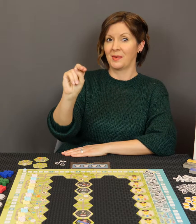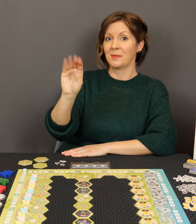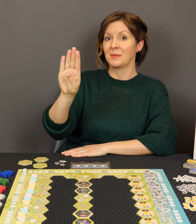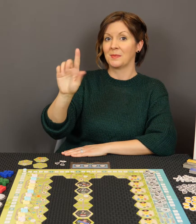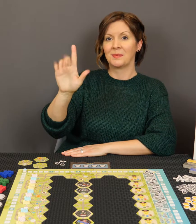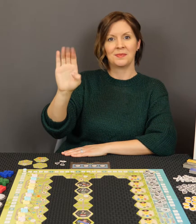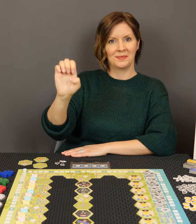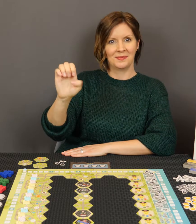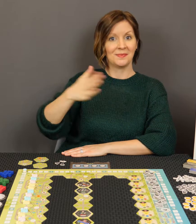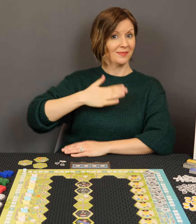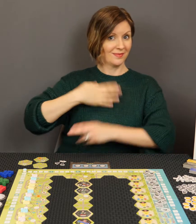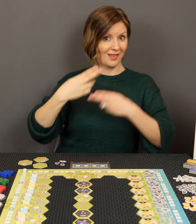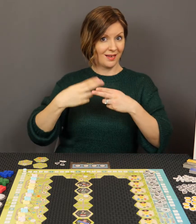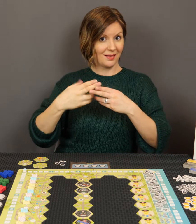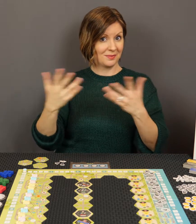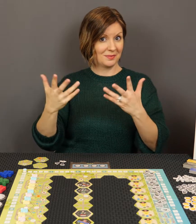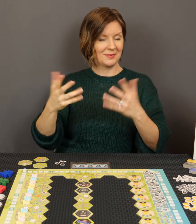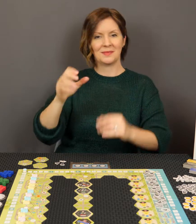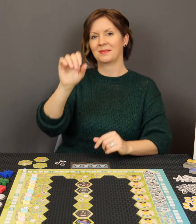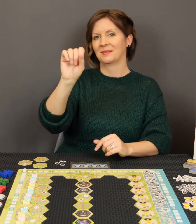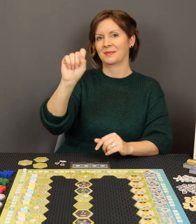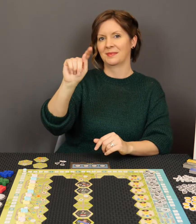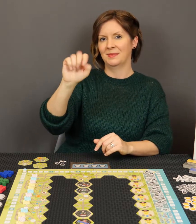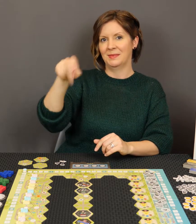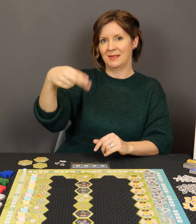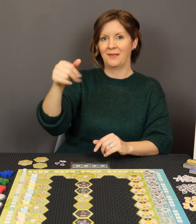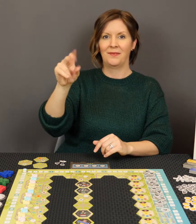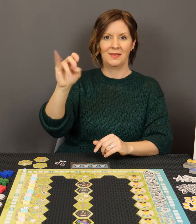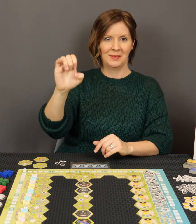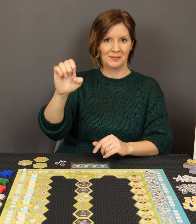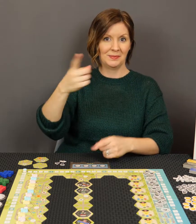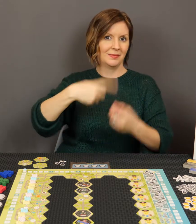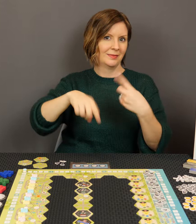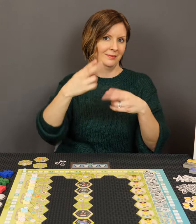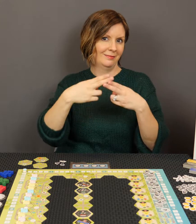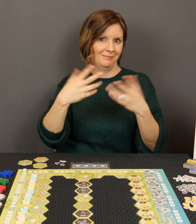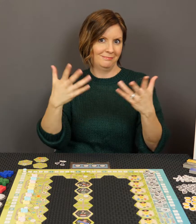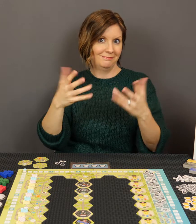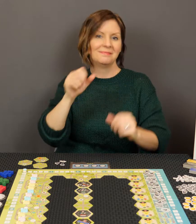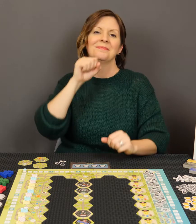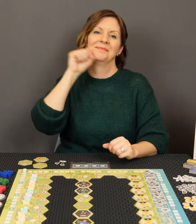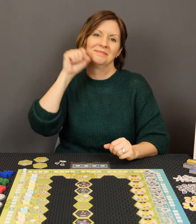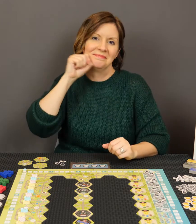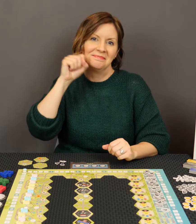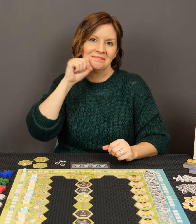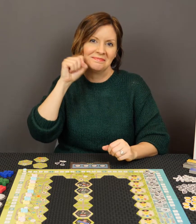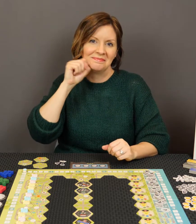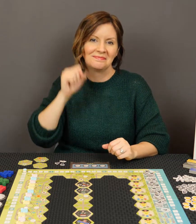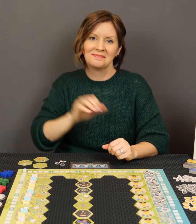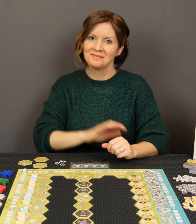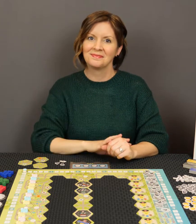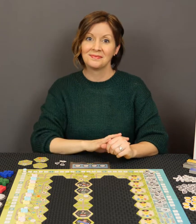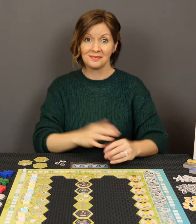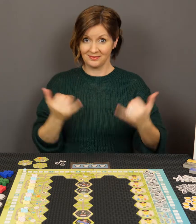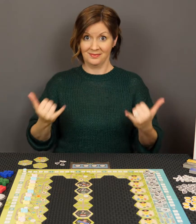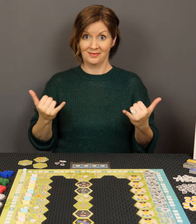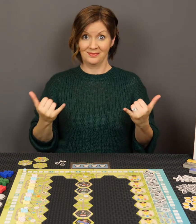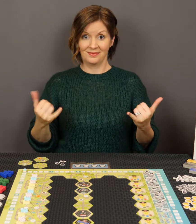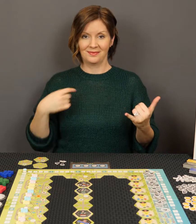My name is Stephanie and this is my sign name.